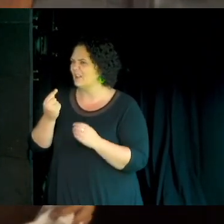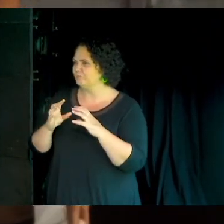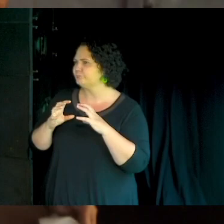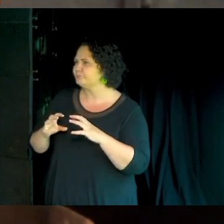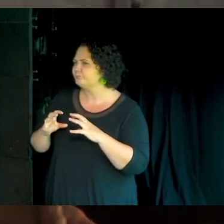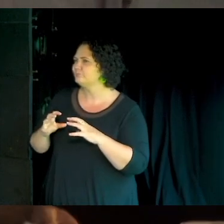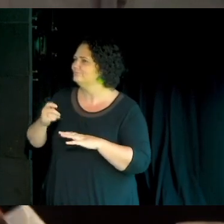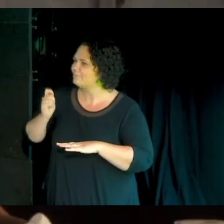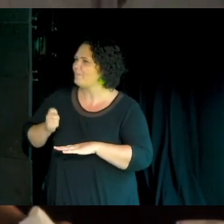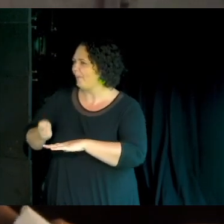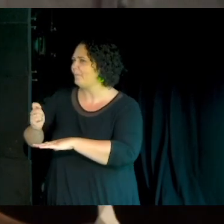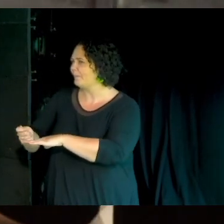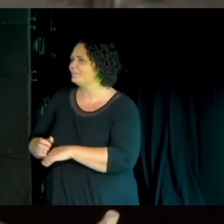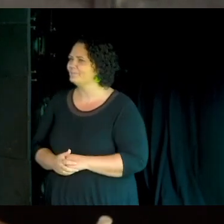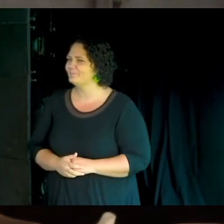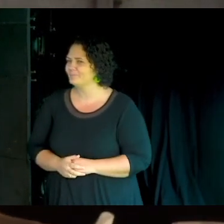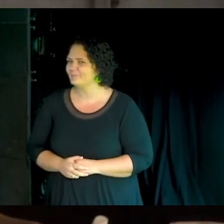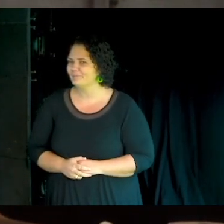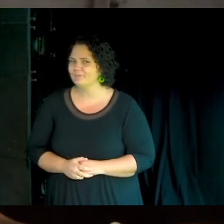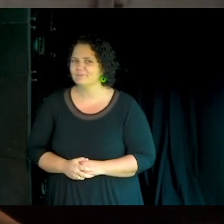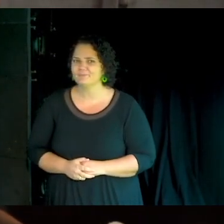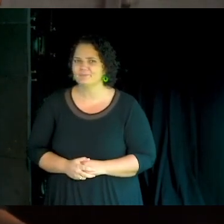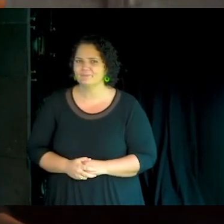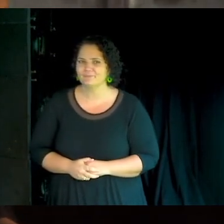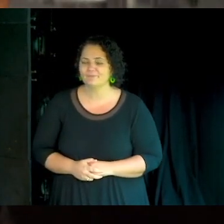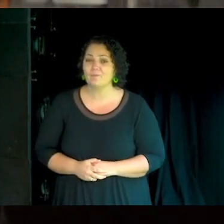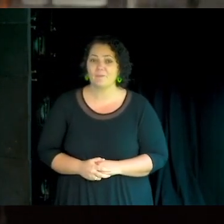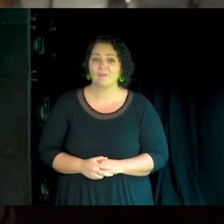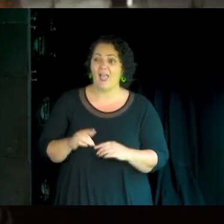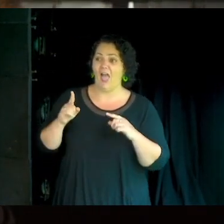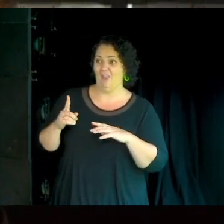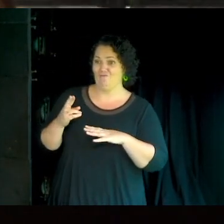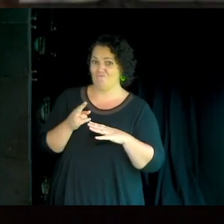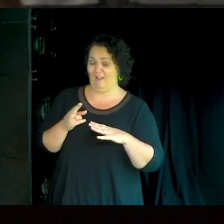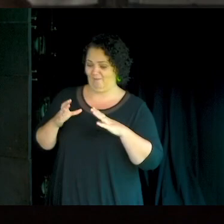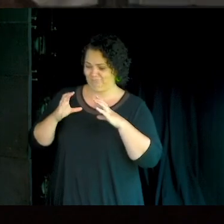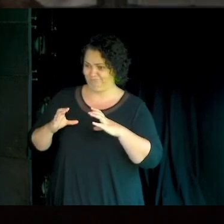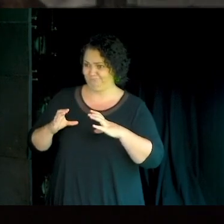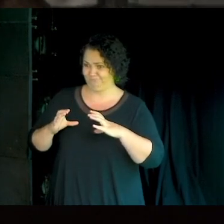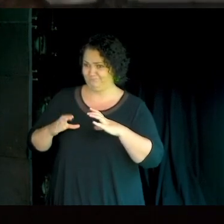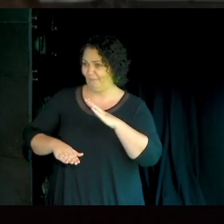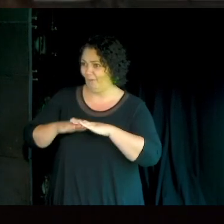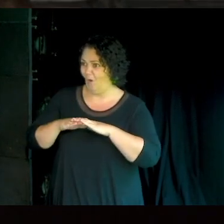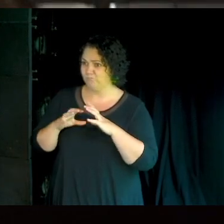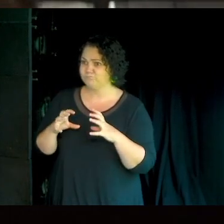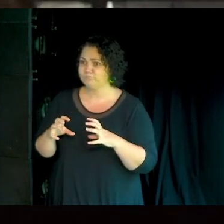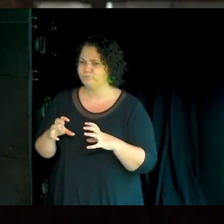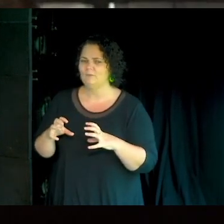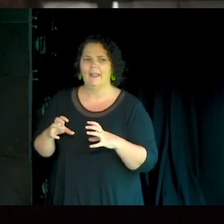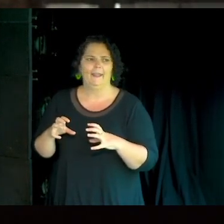on what's okay but if the crab is really full and it's very very very um how to say if they have a